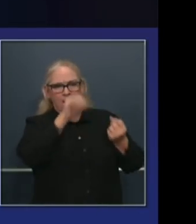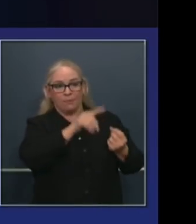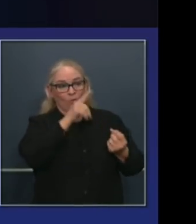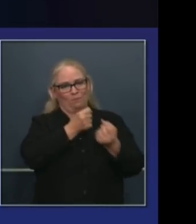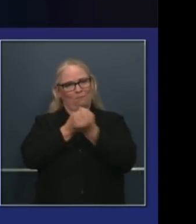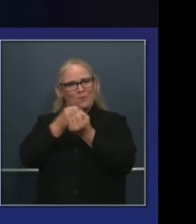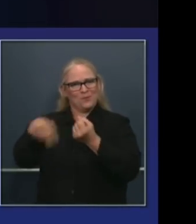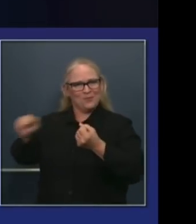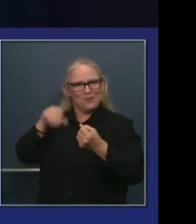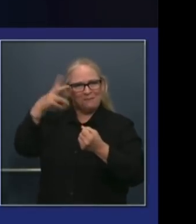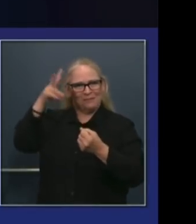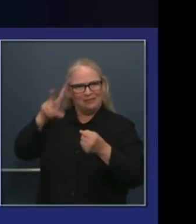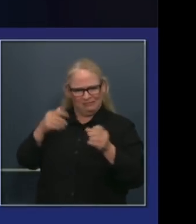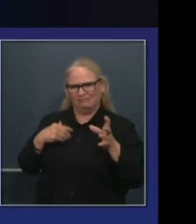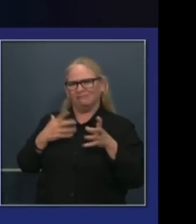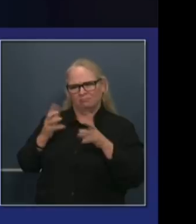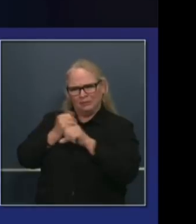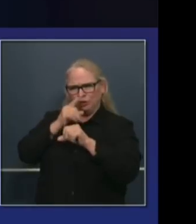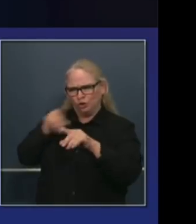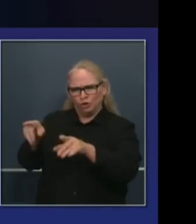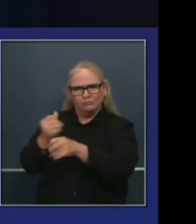PREVENTATIVE MEASURES AND FOCUS ON HELPING SUPPORT OUR